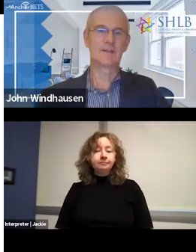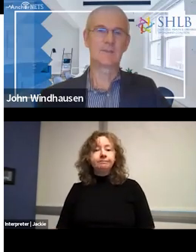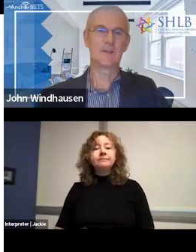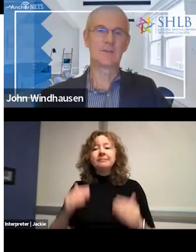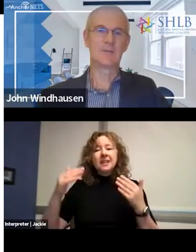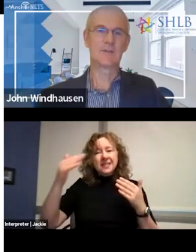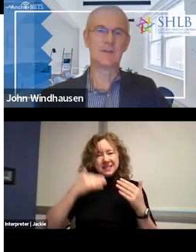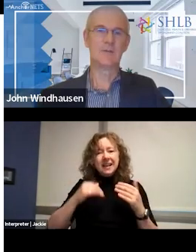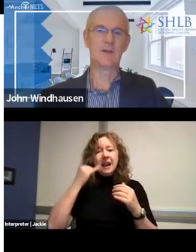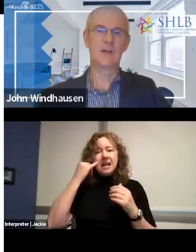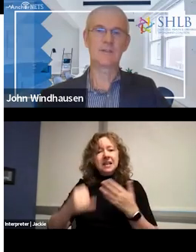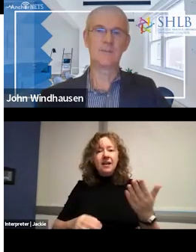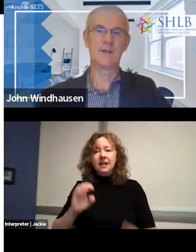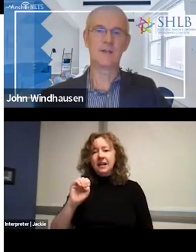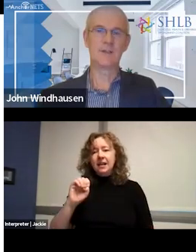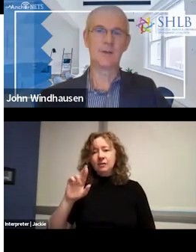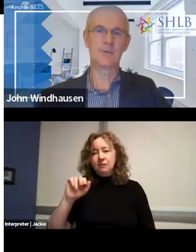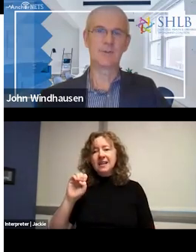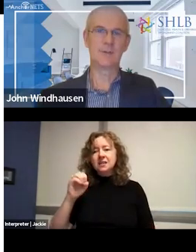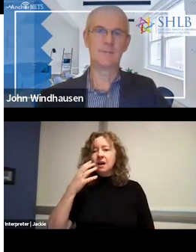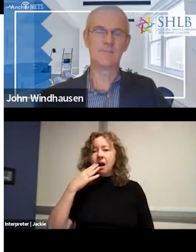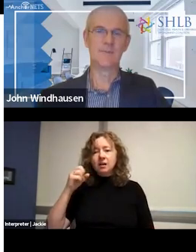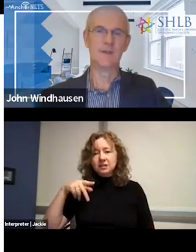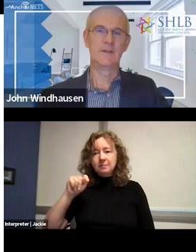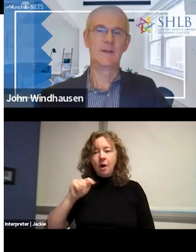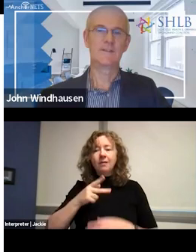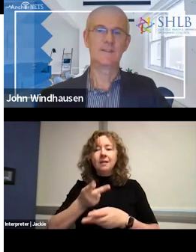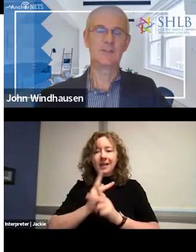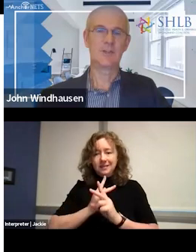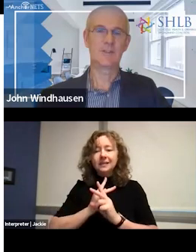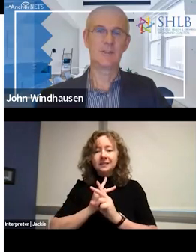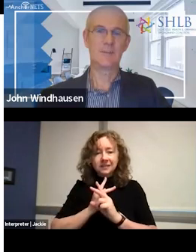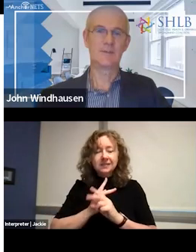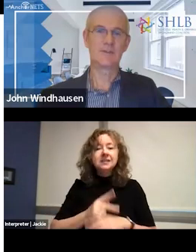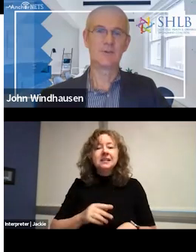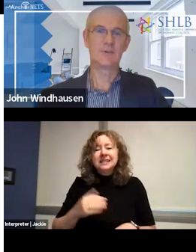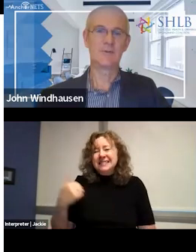John Windhausen: So the second initiative that I'd like to speak to is the E-rate Hotspot lending opportunity.